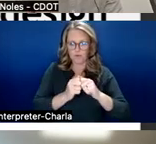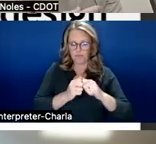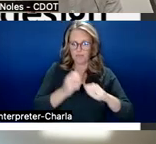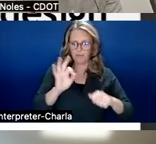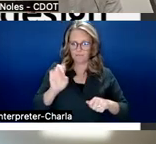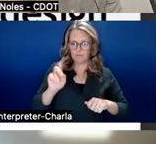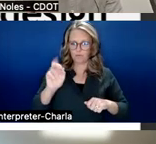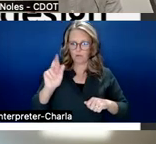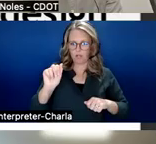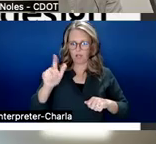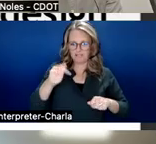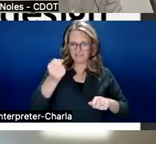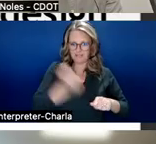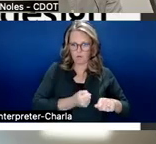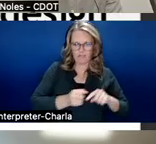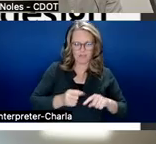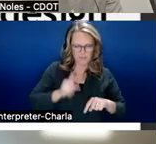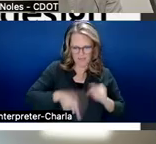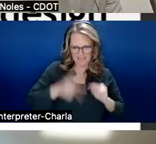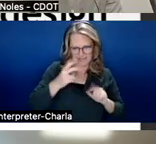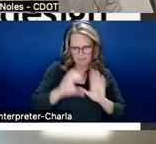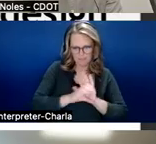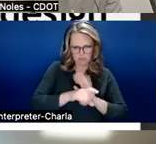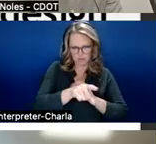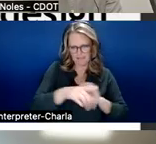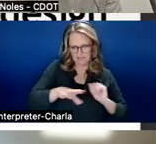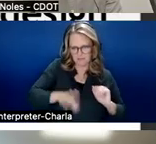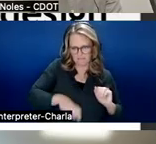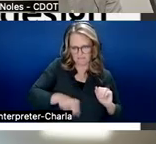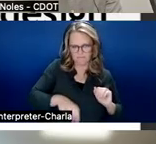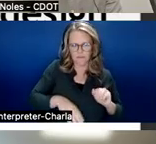Today, it basically ends right at the stop bar